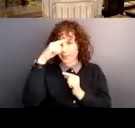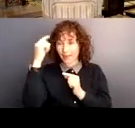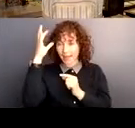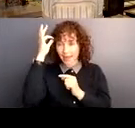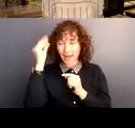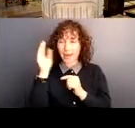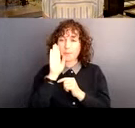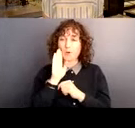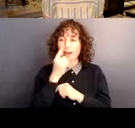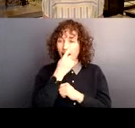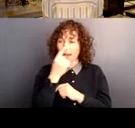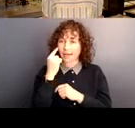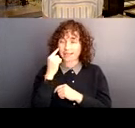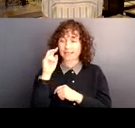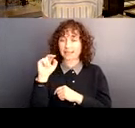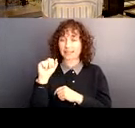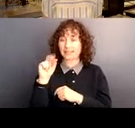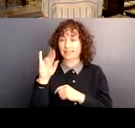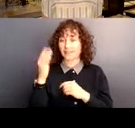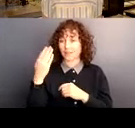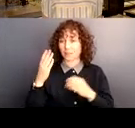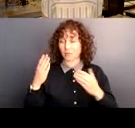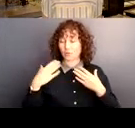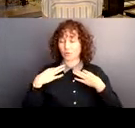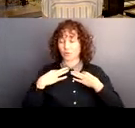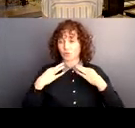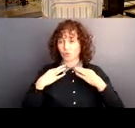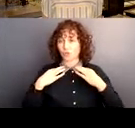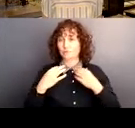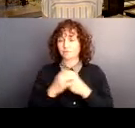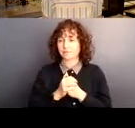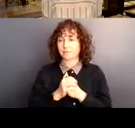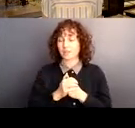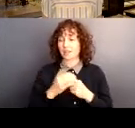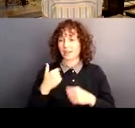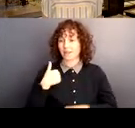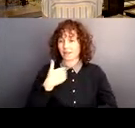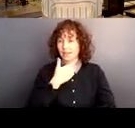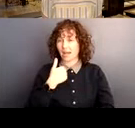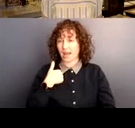I'm wearing a Navy blue shirt and I'm an amputee. Right now I'm sitting in my wheelchair with a virtual background